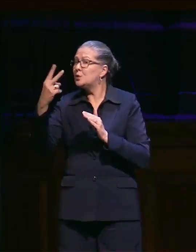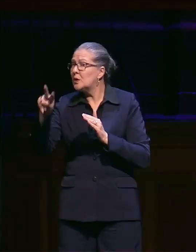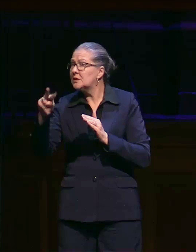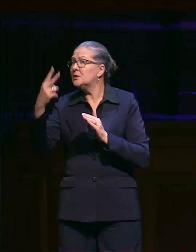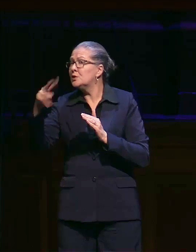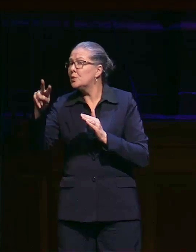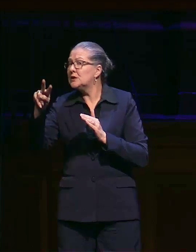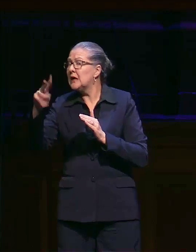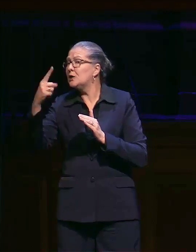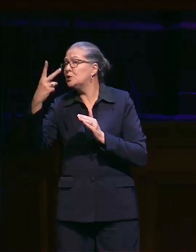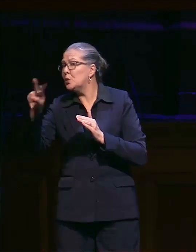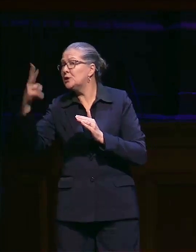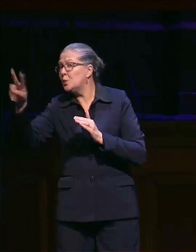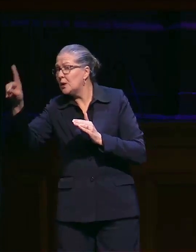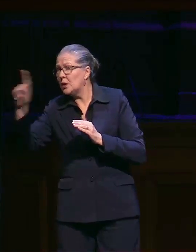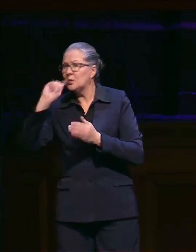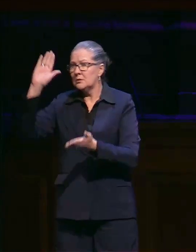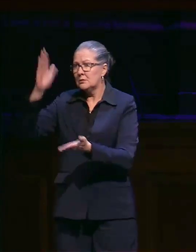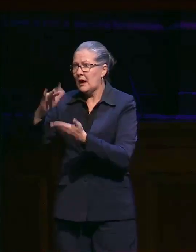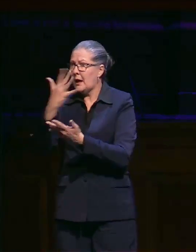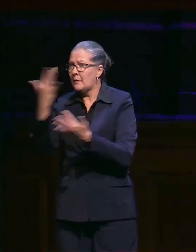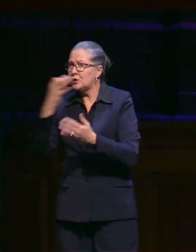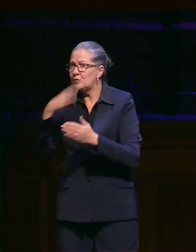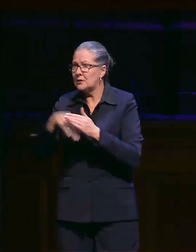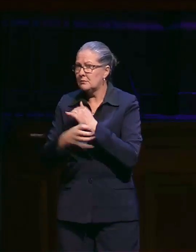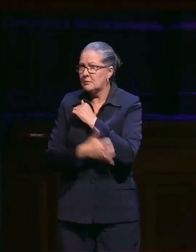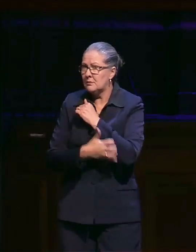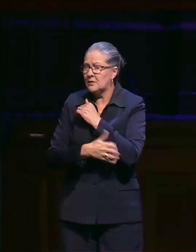will juice the number of children in poverty by between fifty thousand and